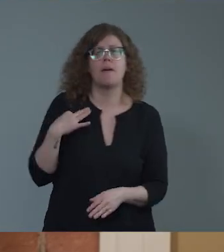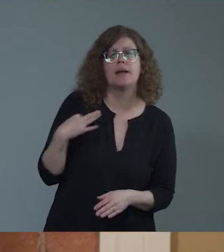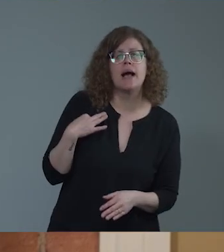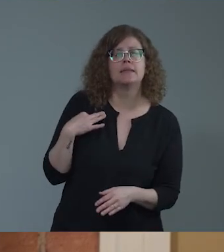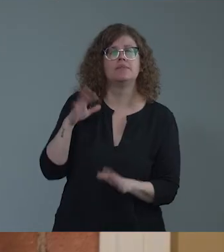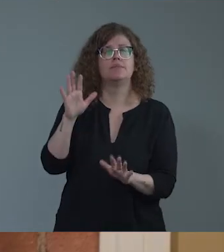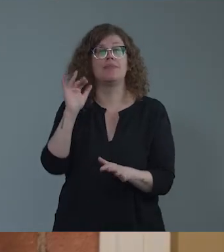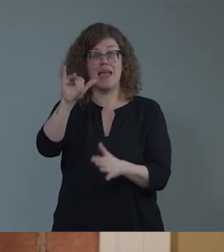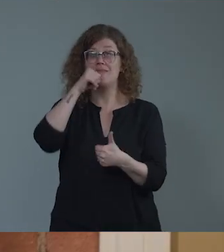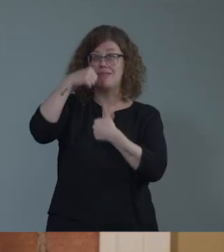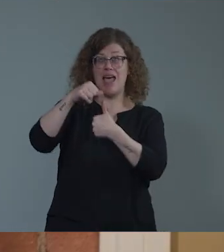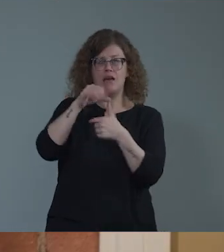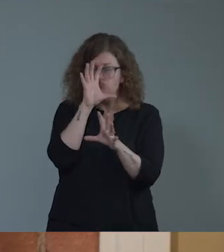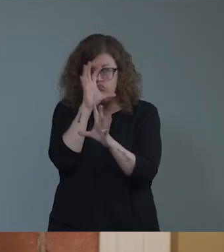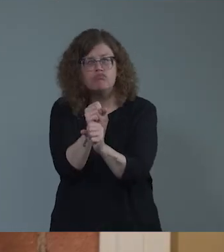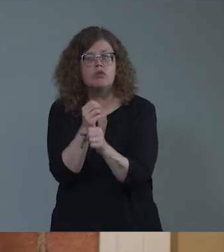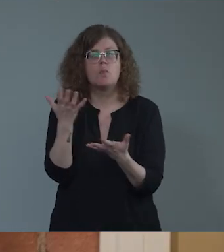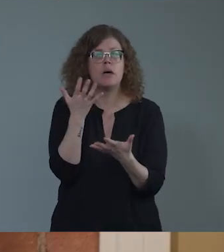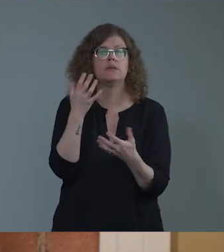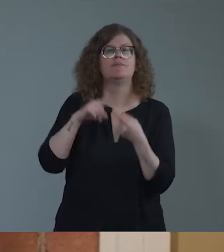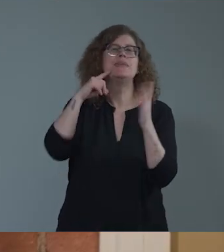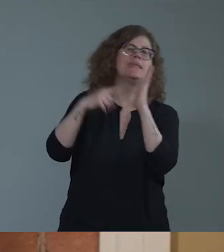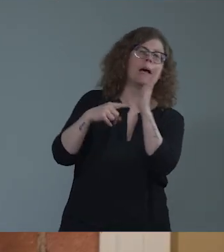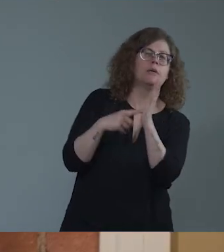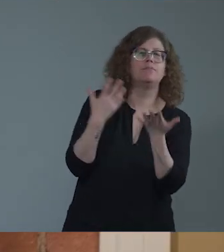A lot of people who are perhaps less experienced in public art,